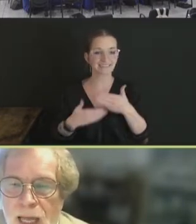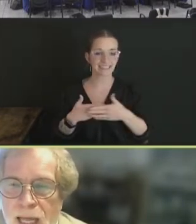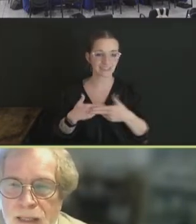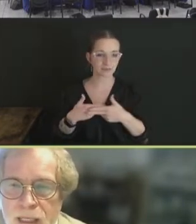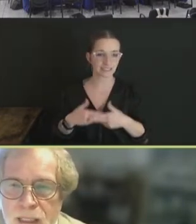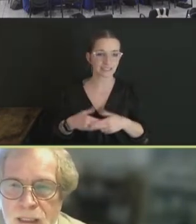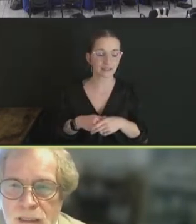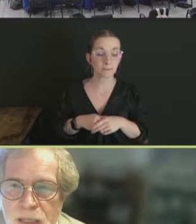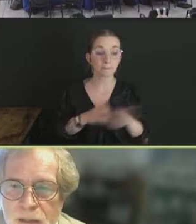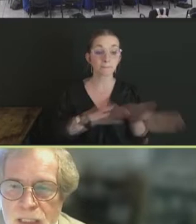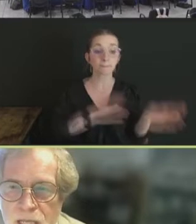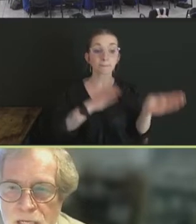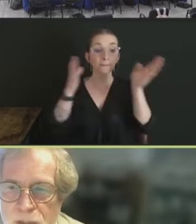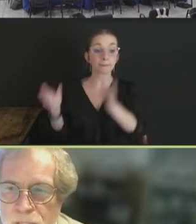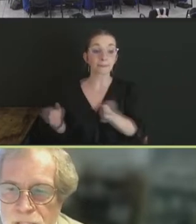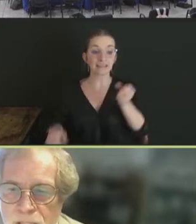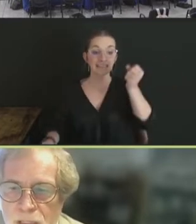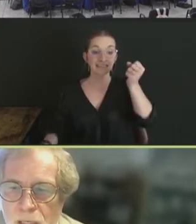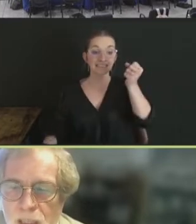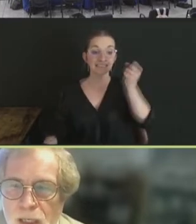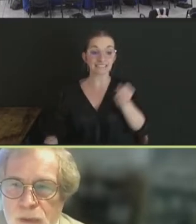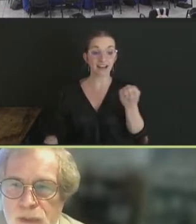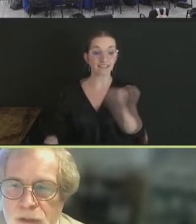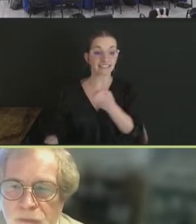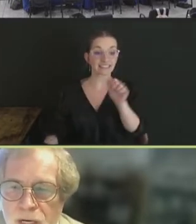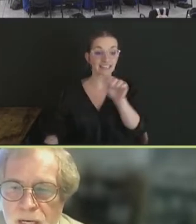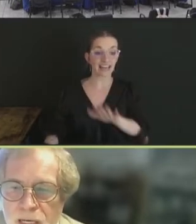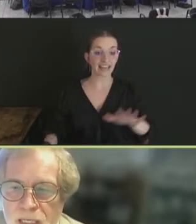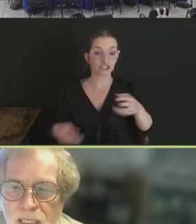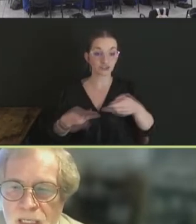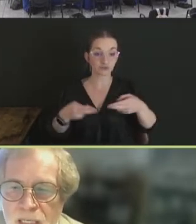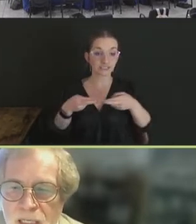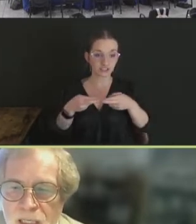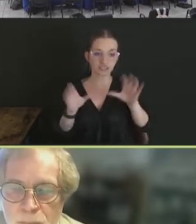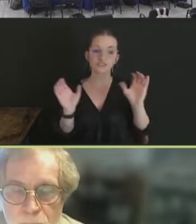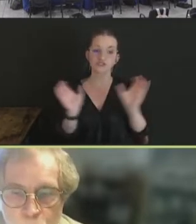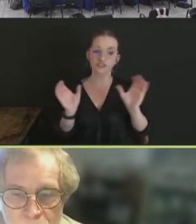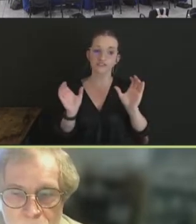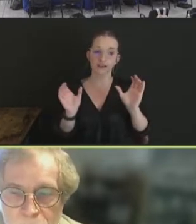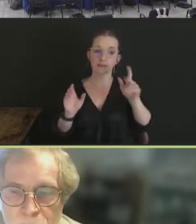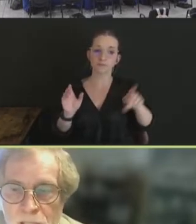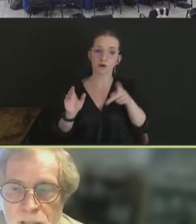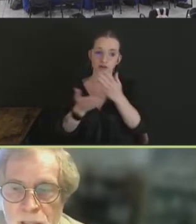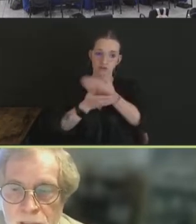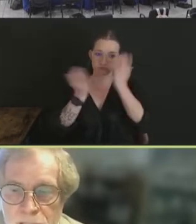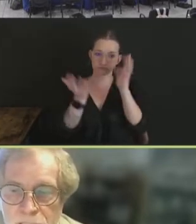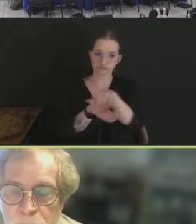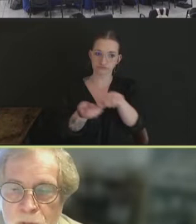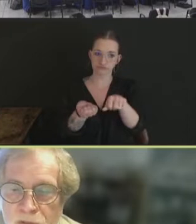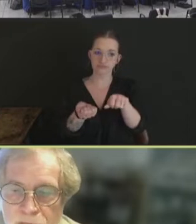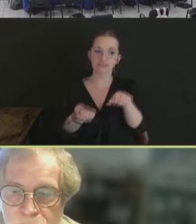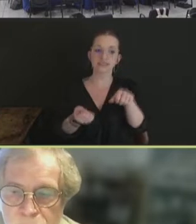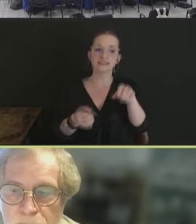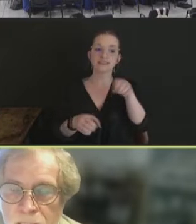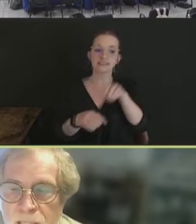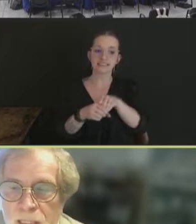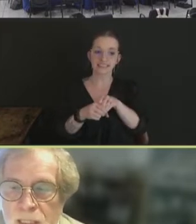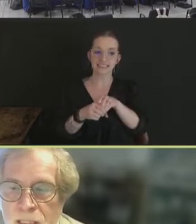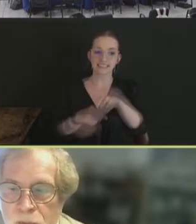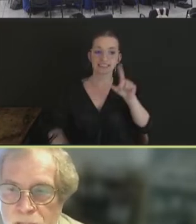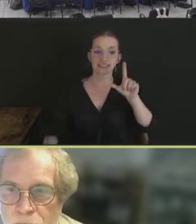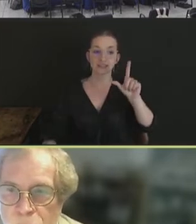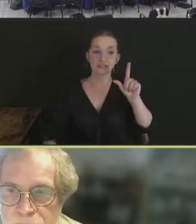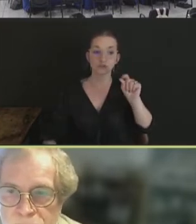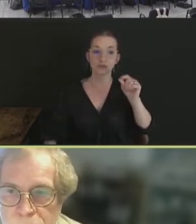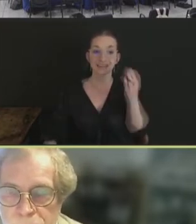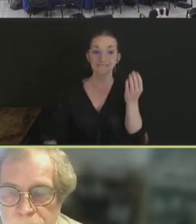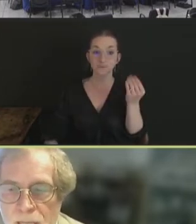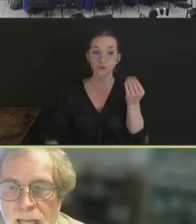And the Southeast Asian region was certified wild indigenous poliovirus-free in 2014.